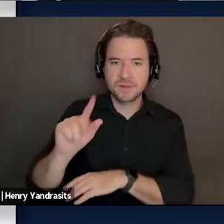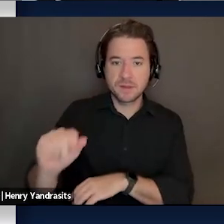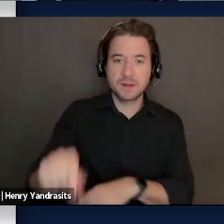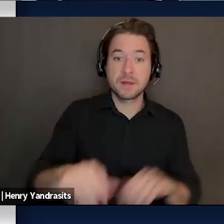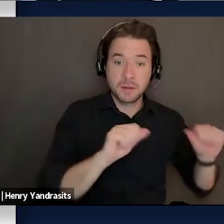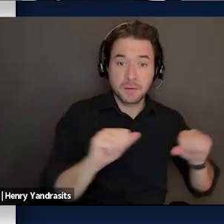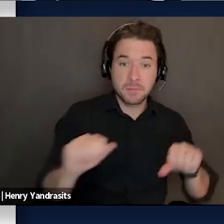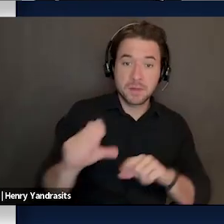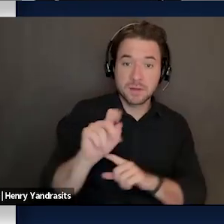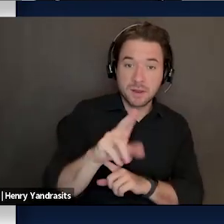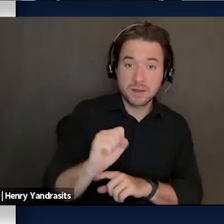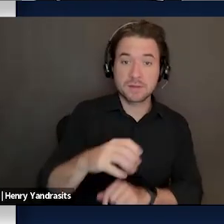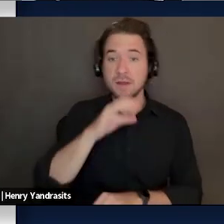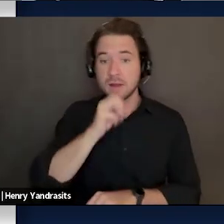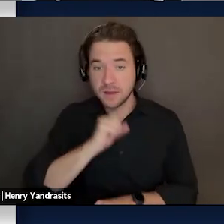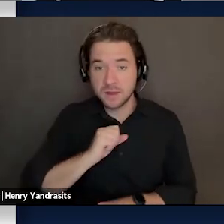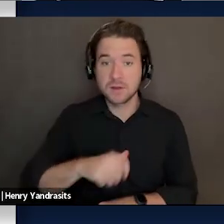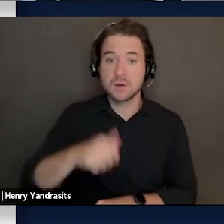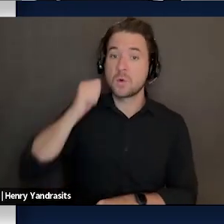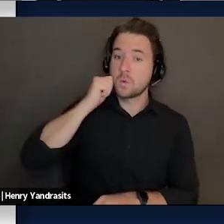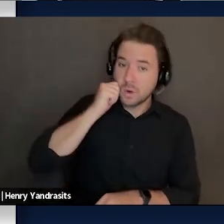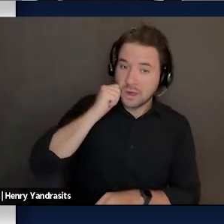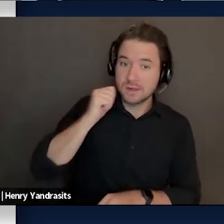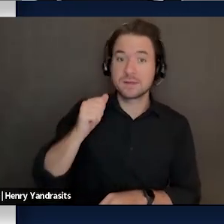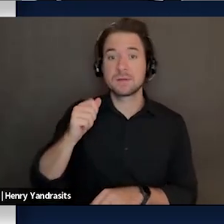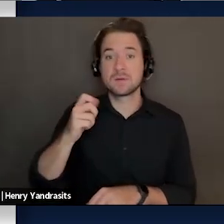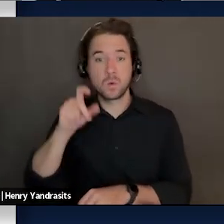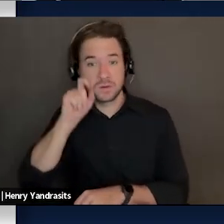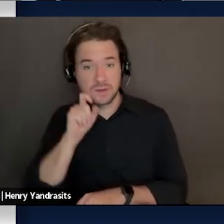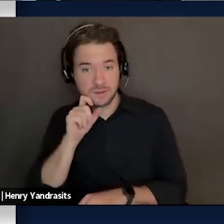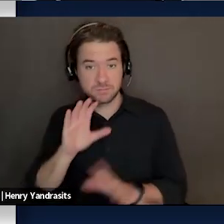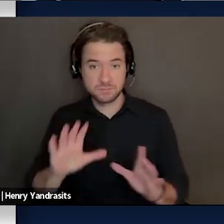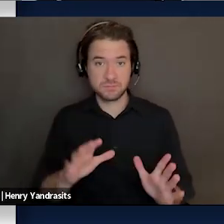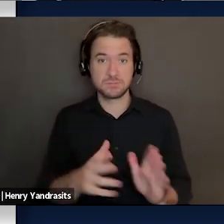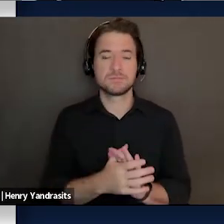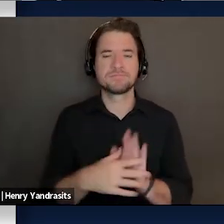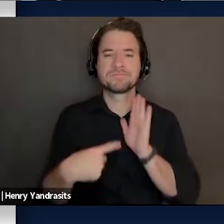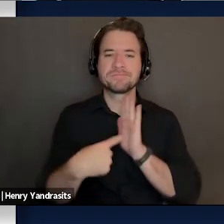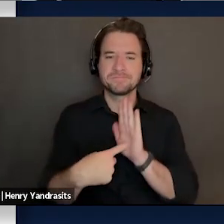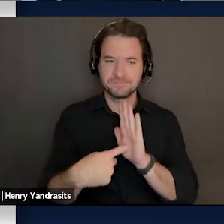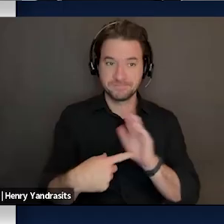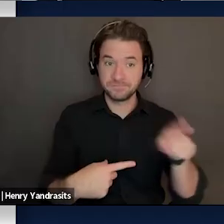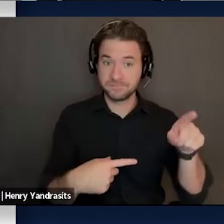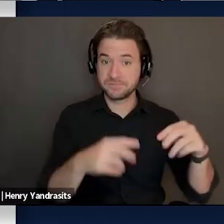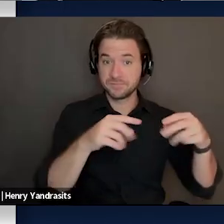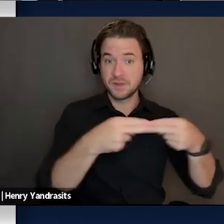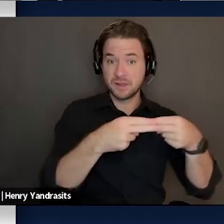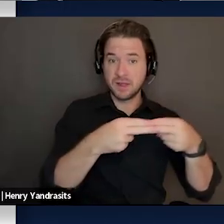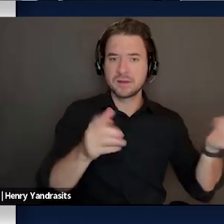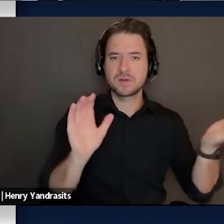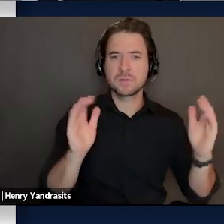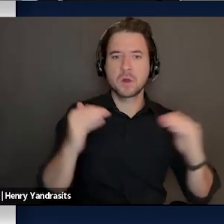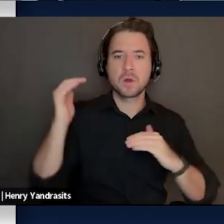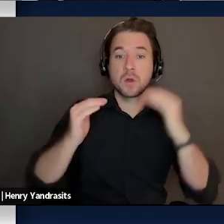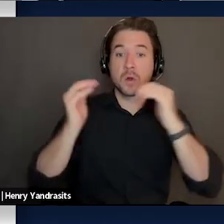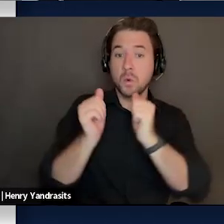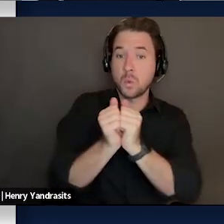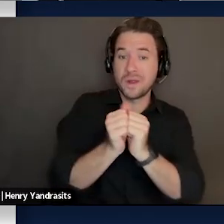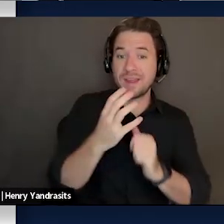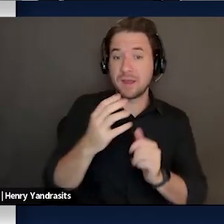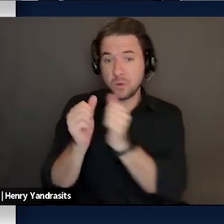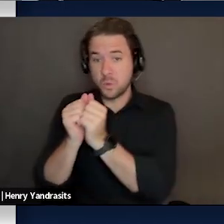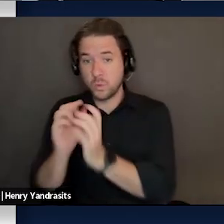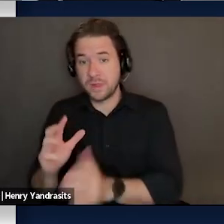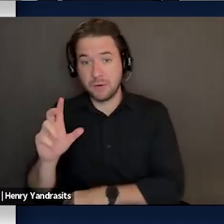Age group, race, ethnicity, or sex. And so, for example, on the screen, it is comparing adults with and without disabilities.